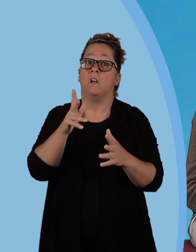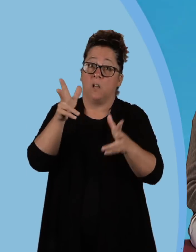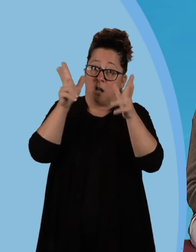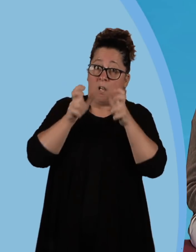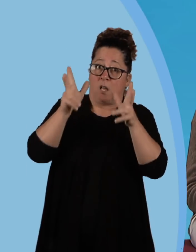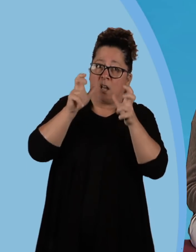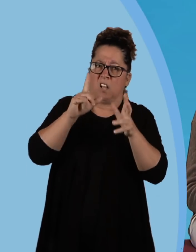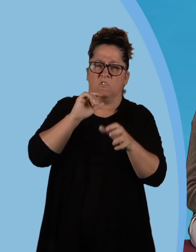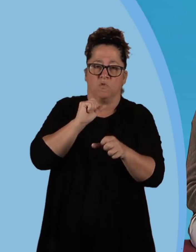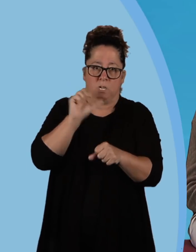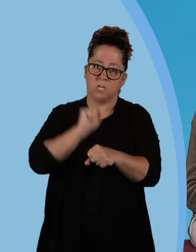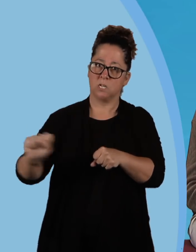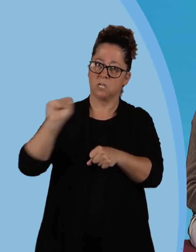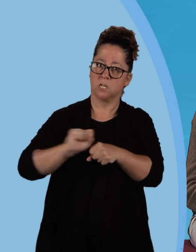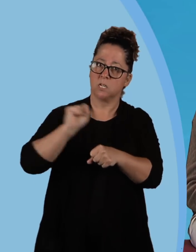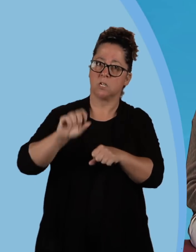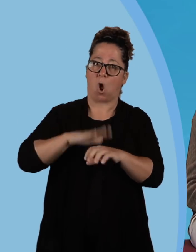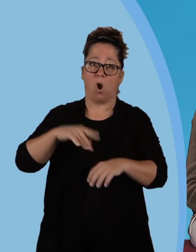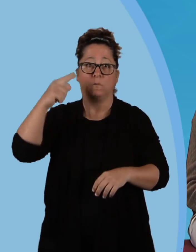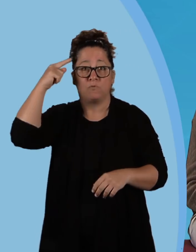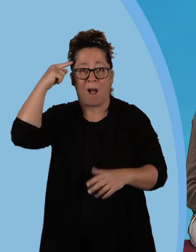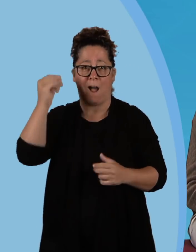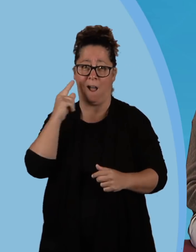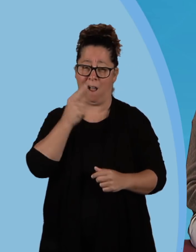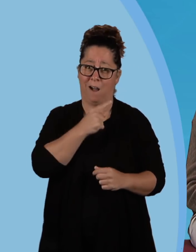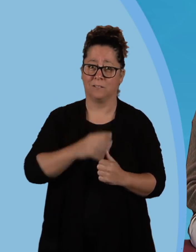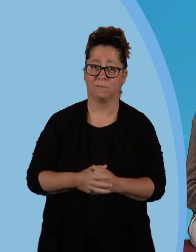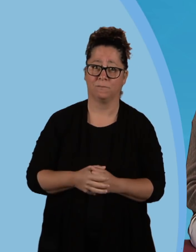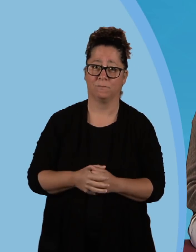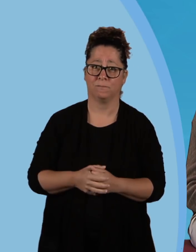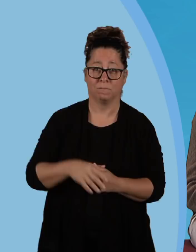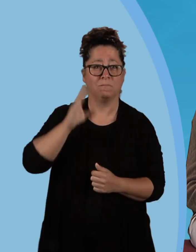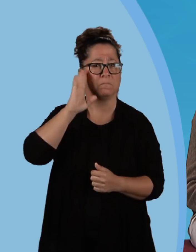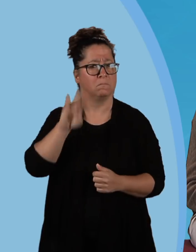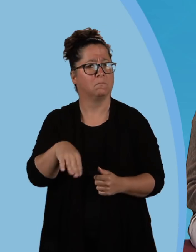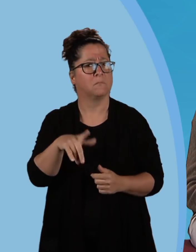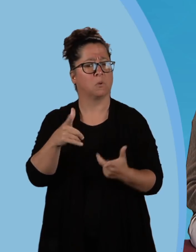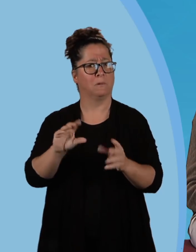And we should also be clear that there are many professionals and deaf adults who believe